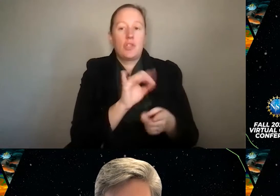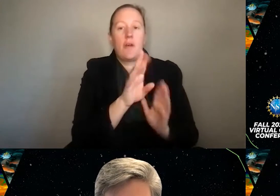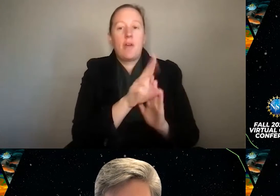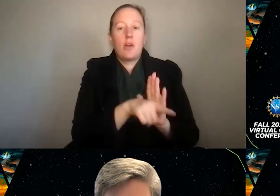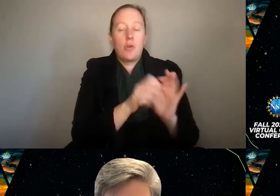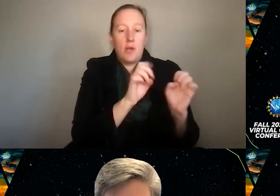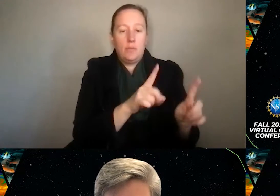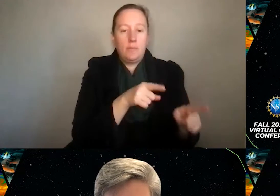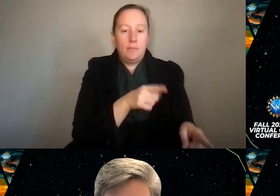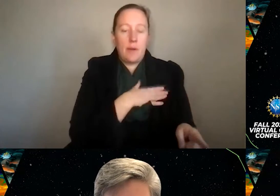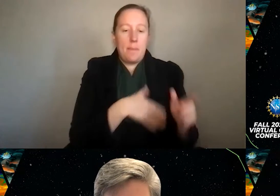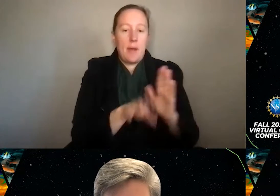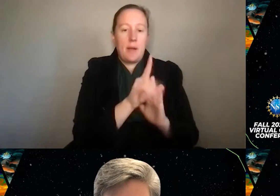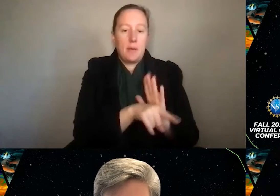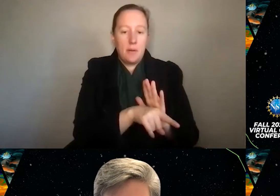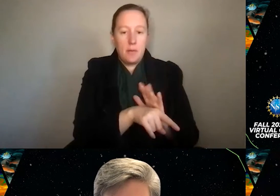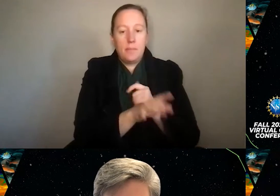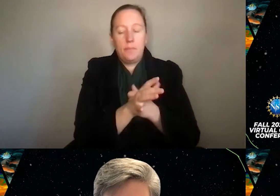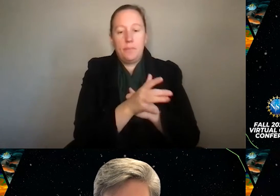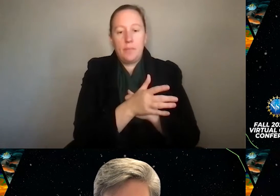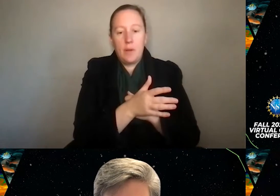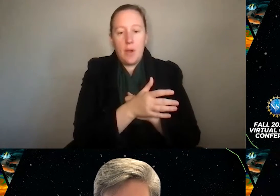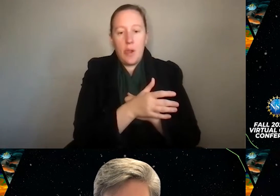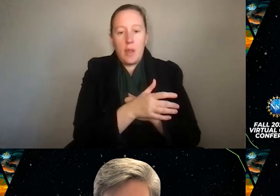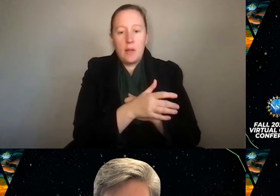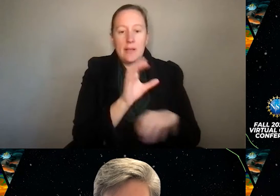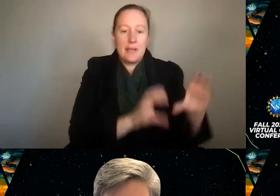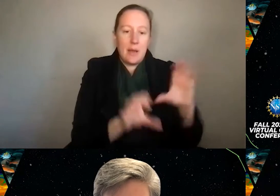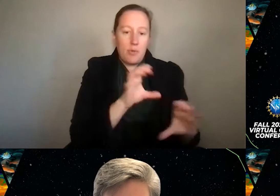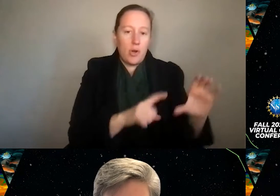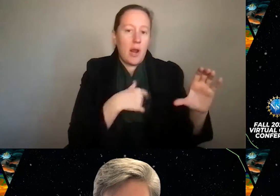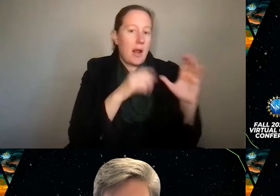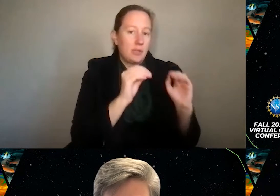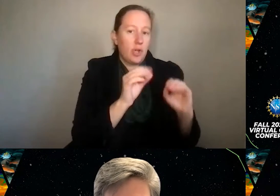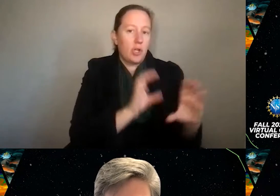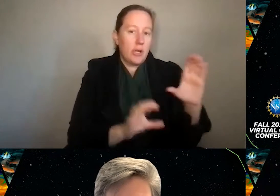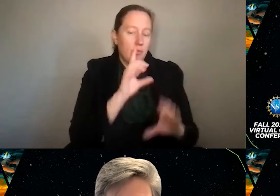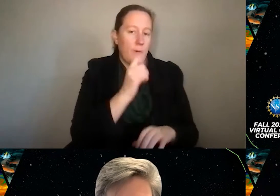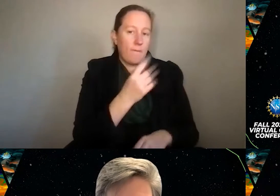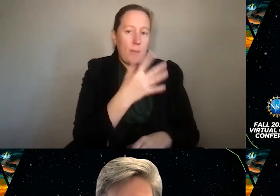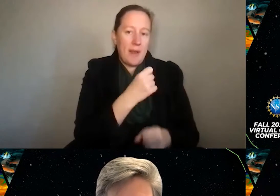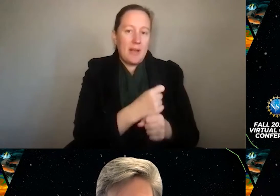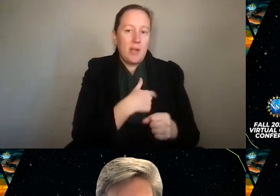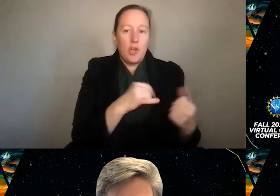My background is chemistry and I taught again in chemistry four or three years. If I wanted to try out